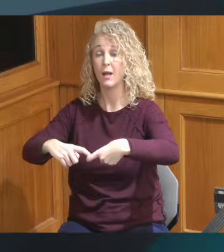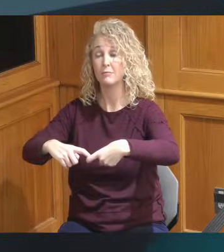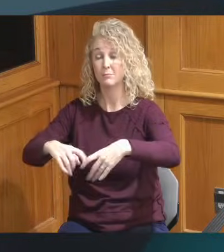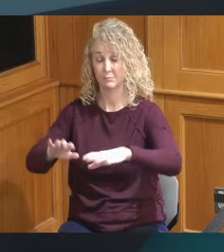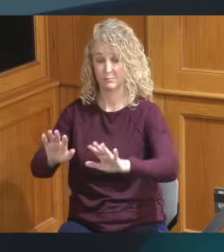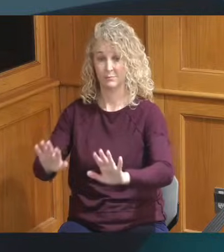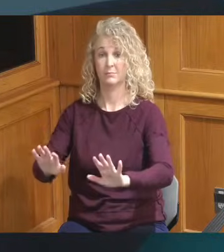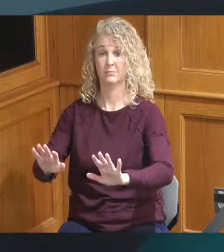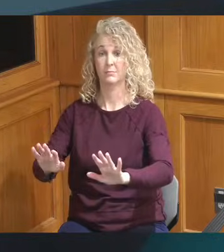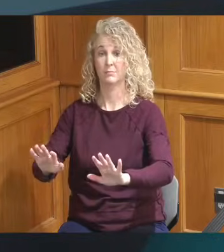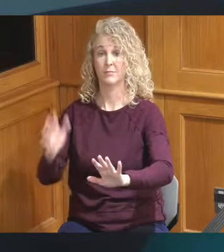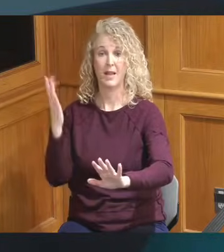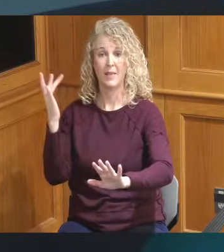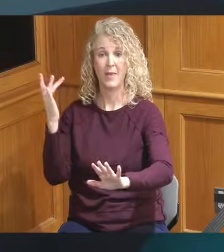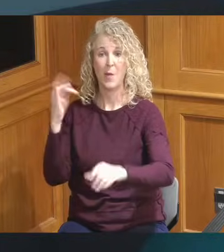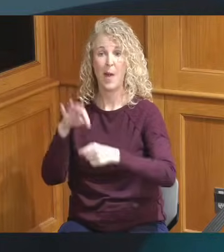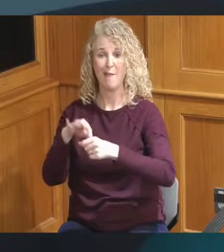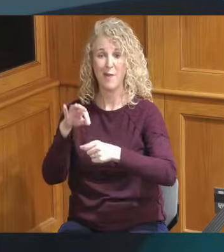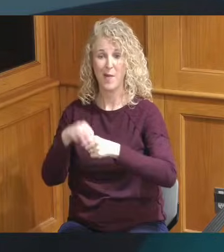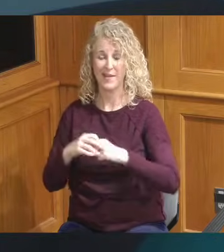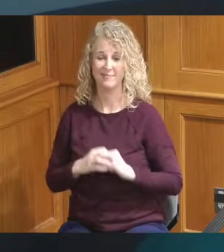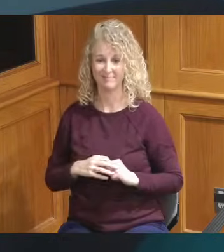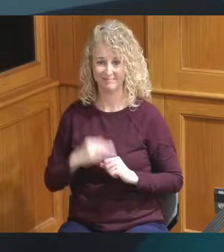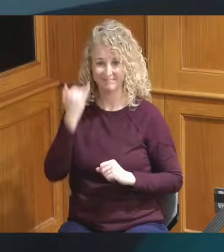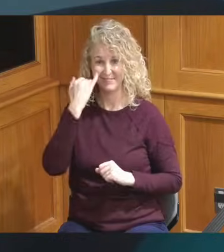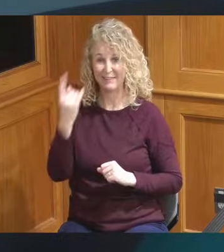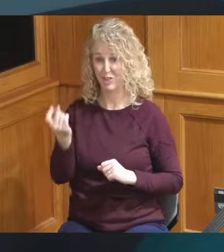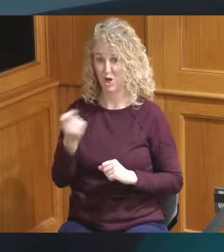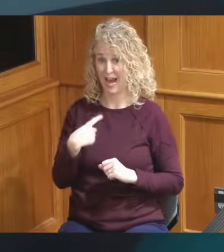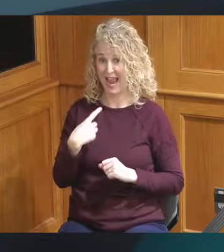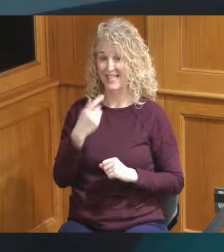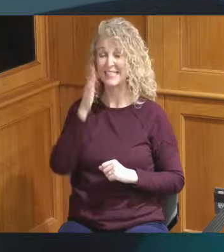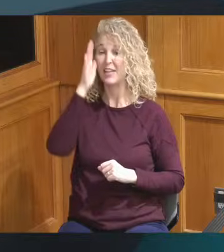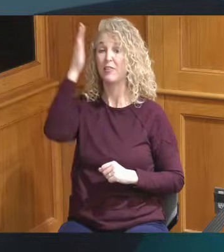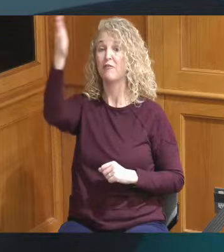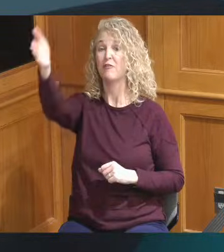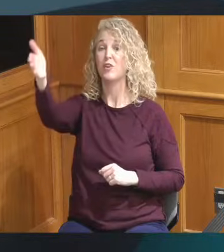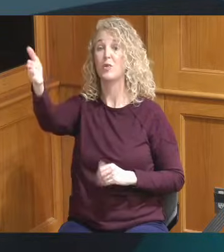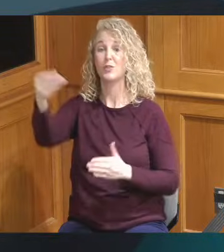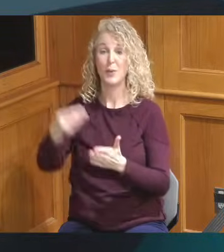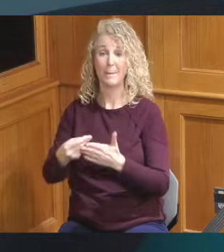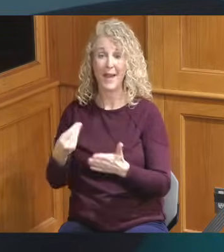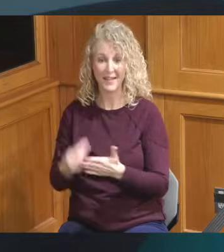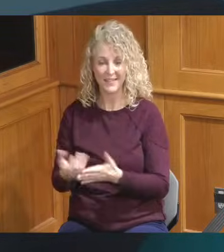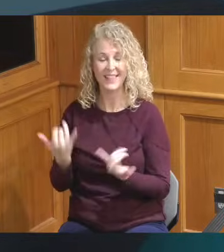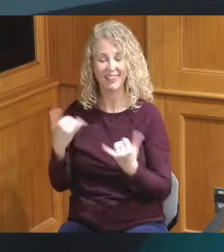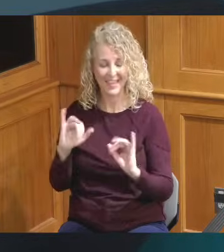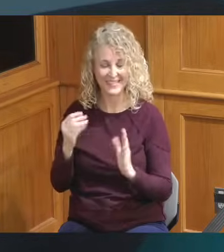well then why are we voting? What you're doing is asking for future revenues. That is like writing